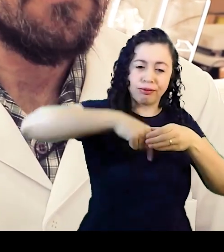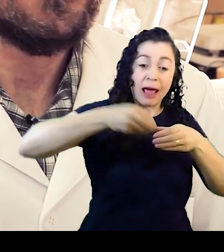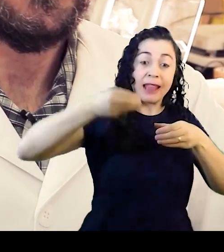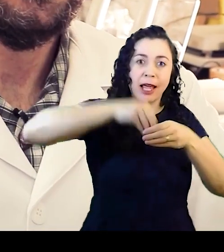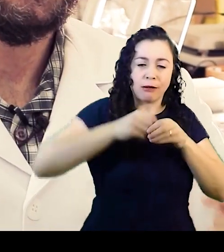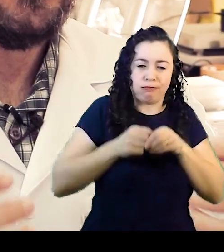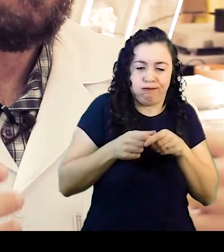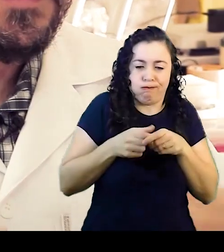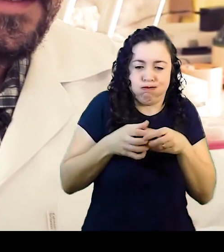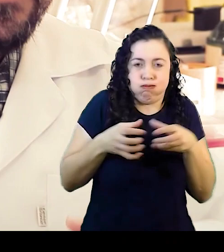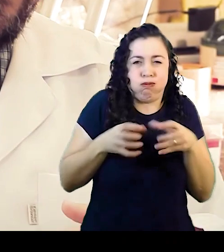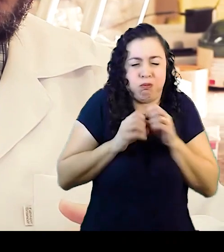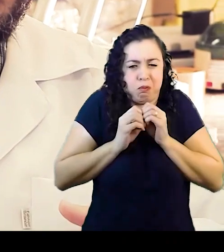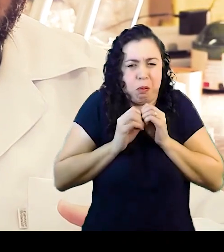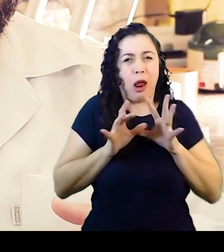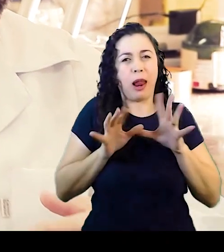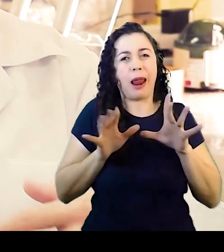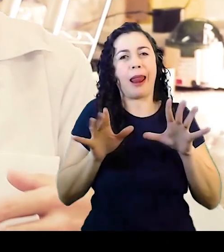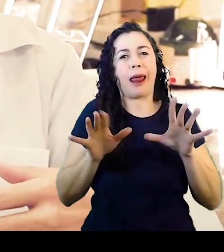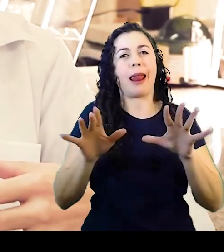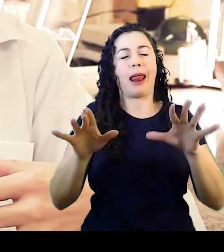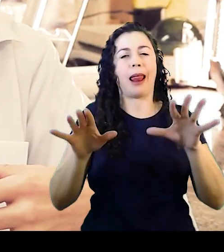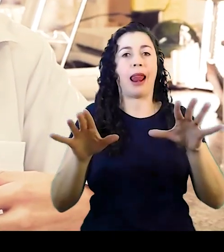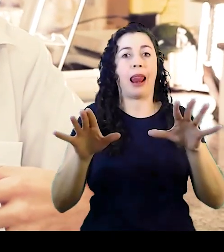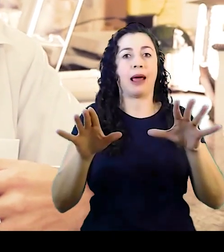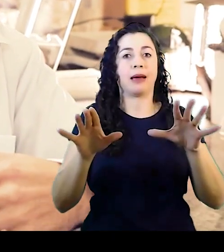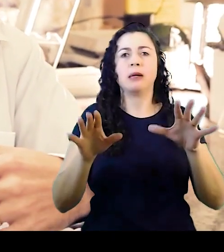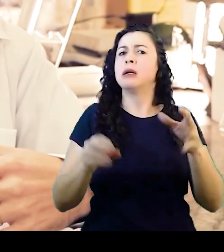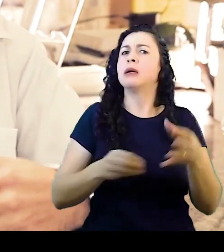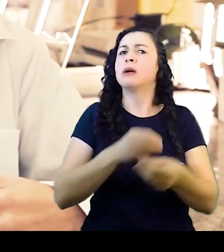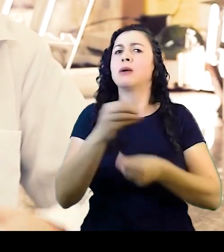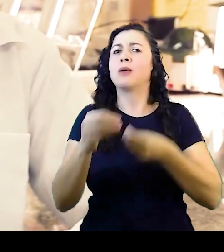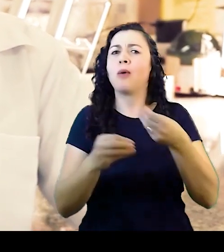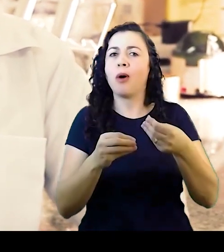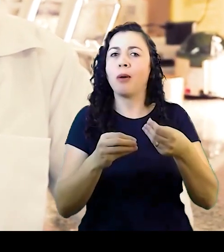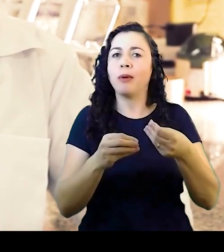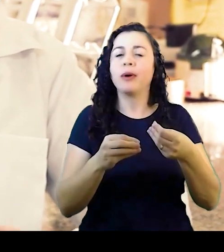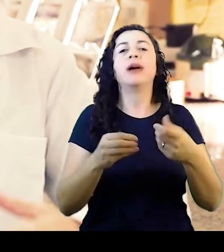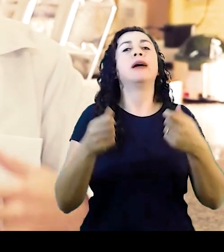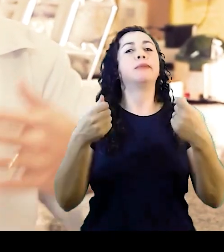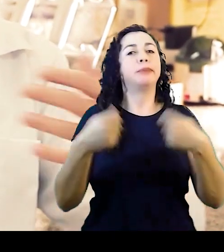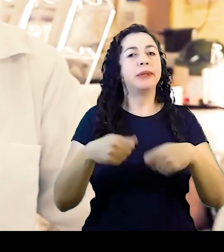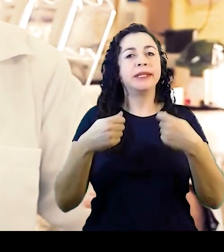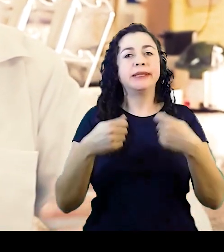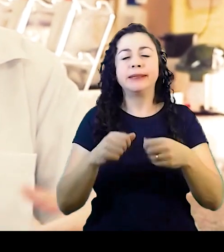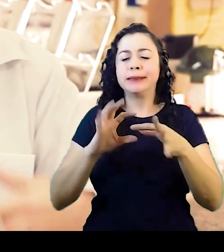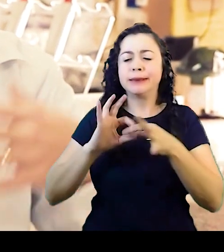For the virus to replicate within the cell, it needs to involve